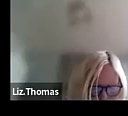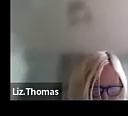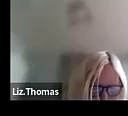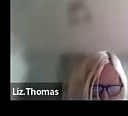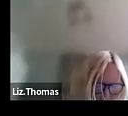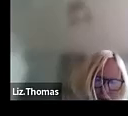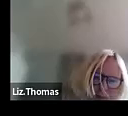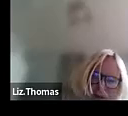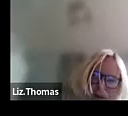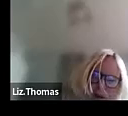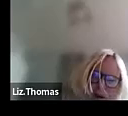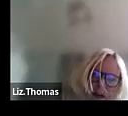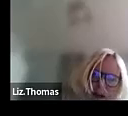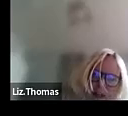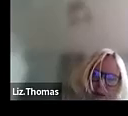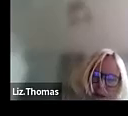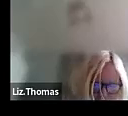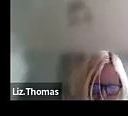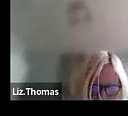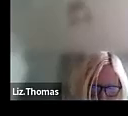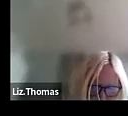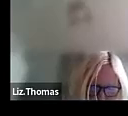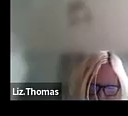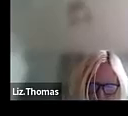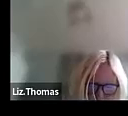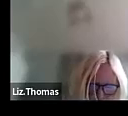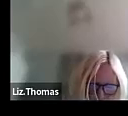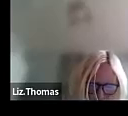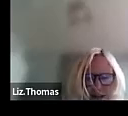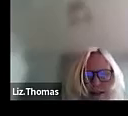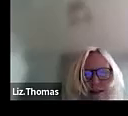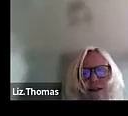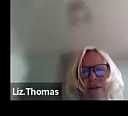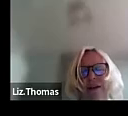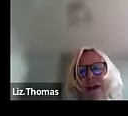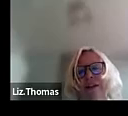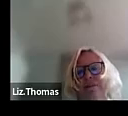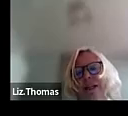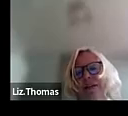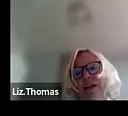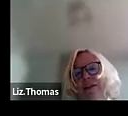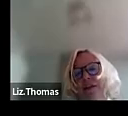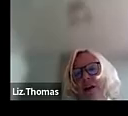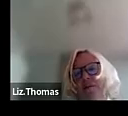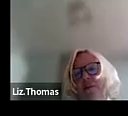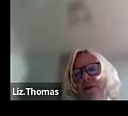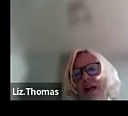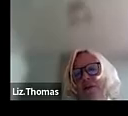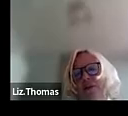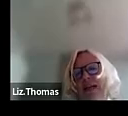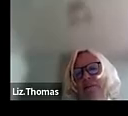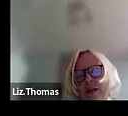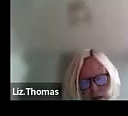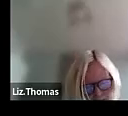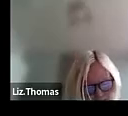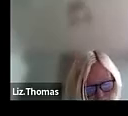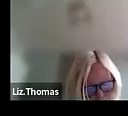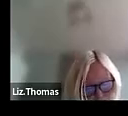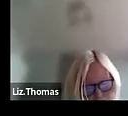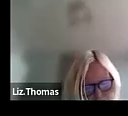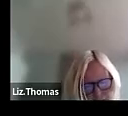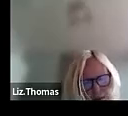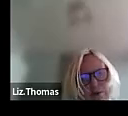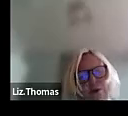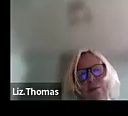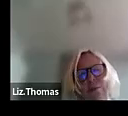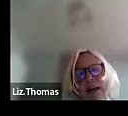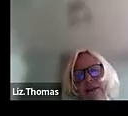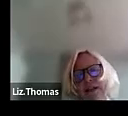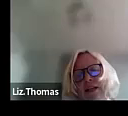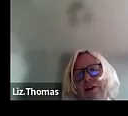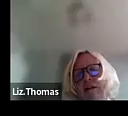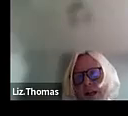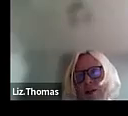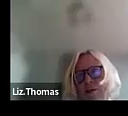Liz.Thomas: we're supported by the expertise of a whole GP practice and a very experienced, homeless health team. So when we're dealing with